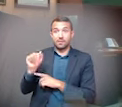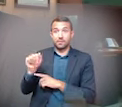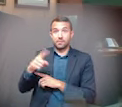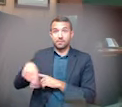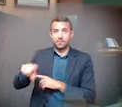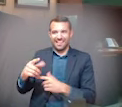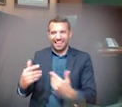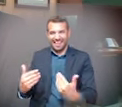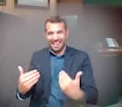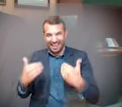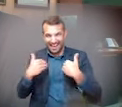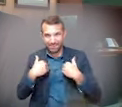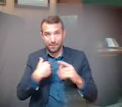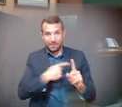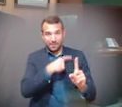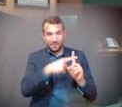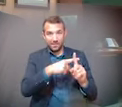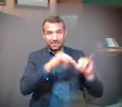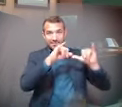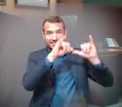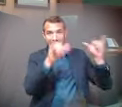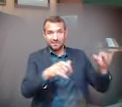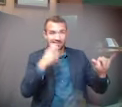to fix systemic racism, you have to look at solutions,